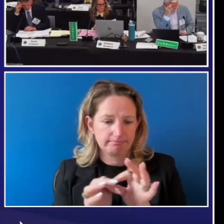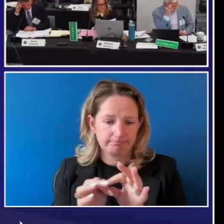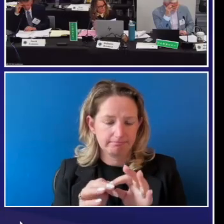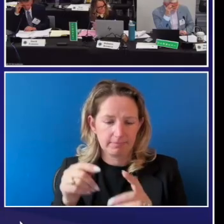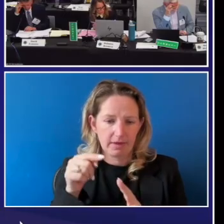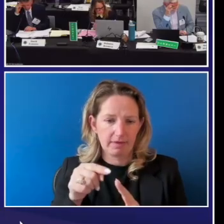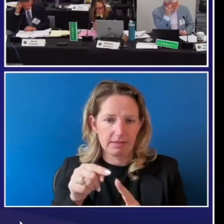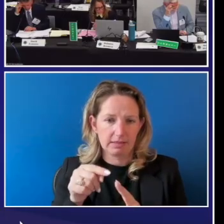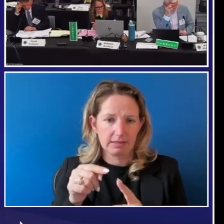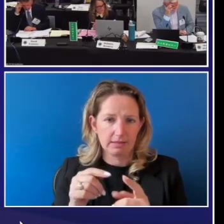In separate incorporation?